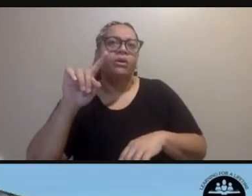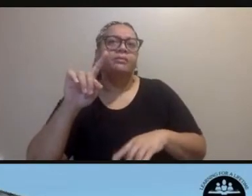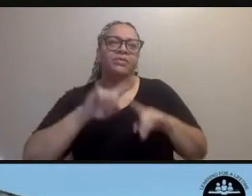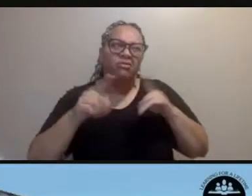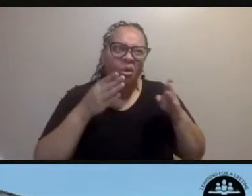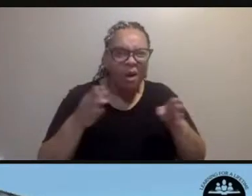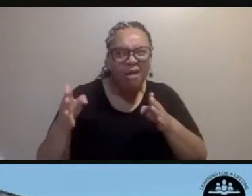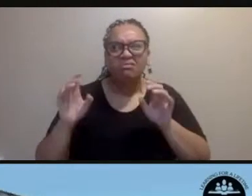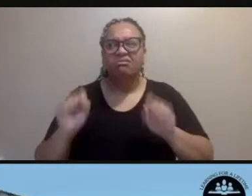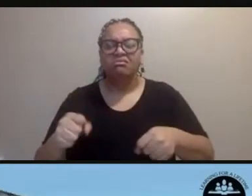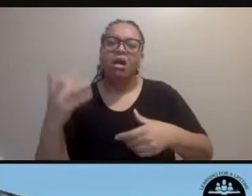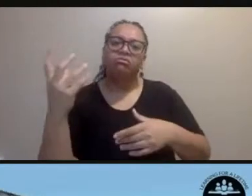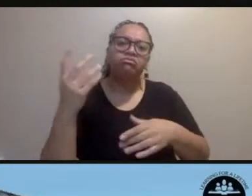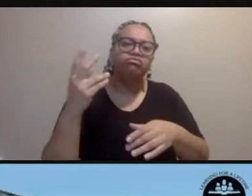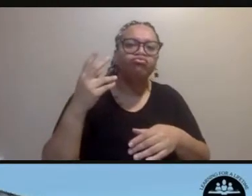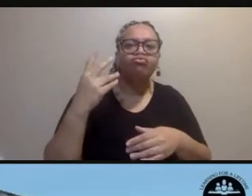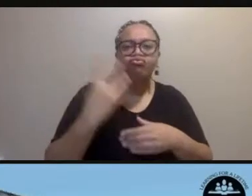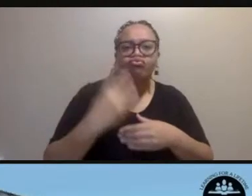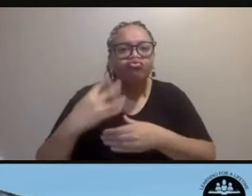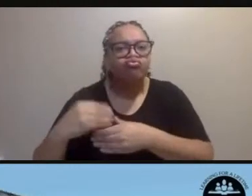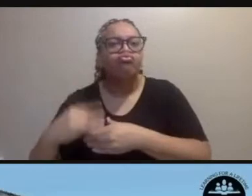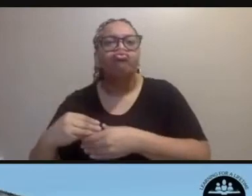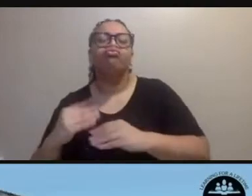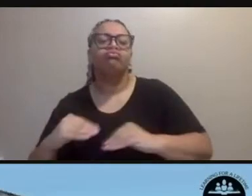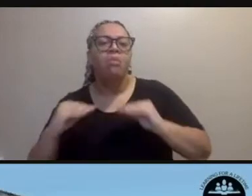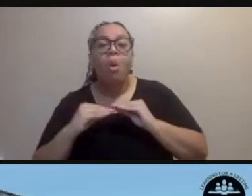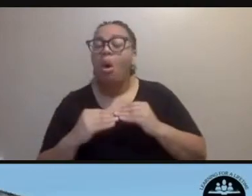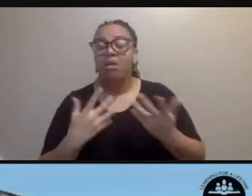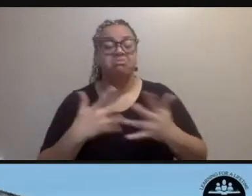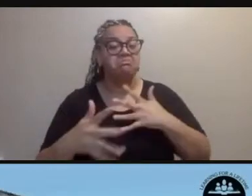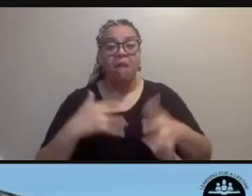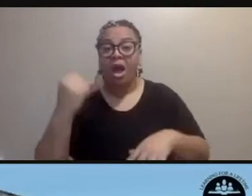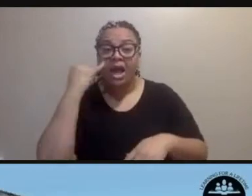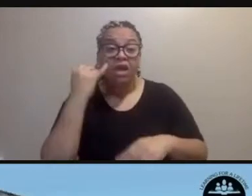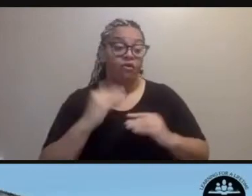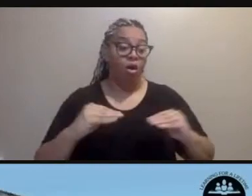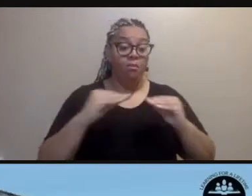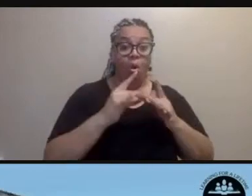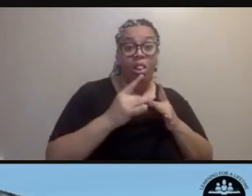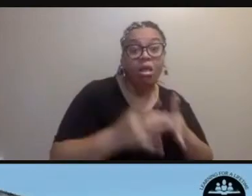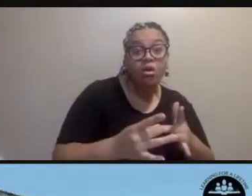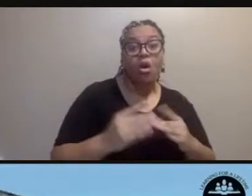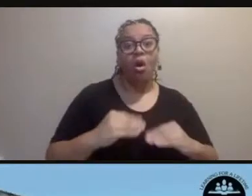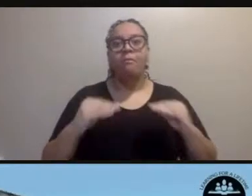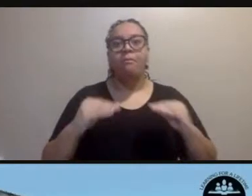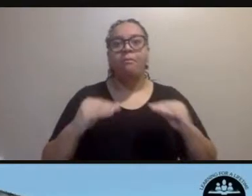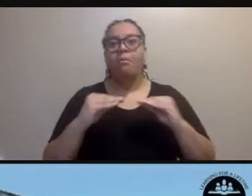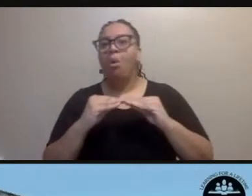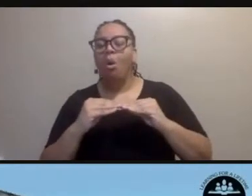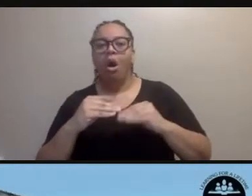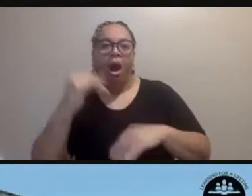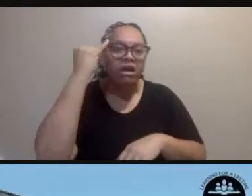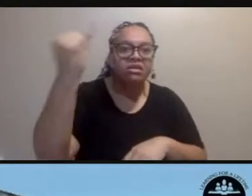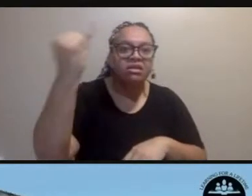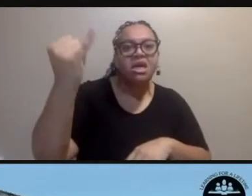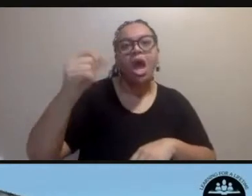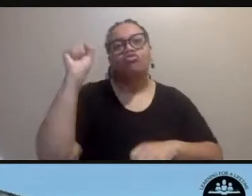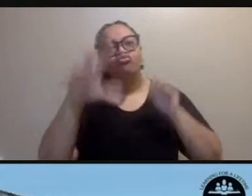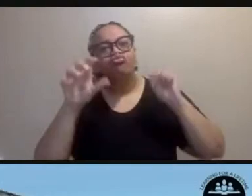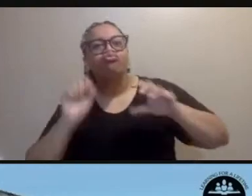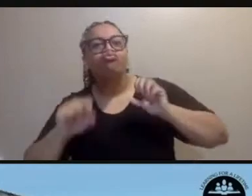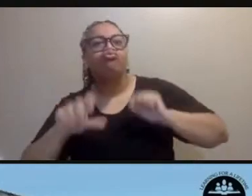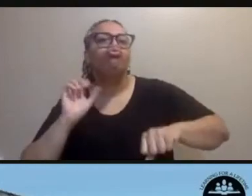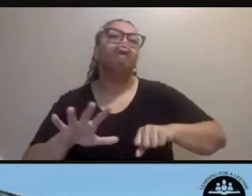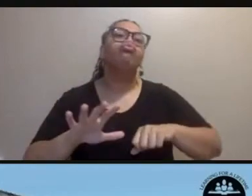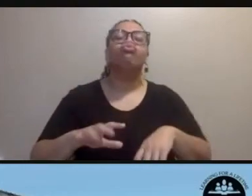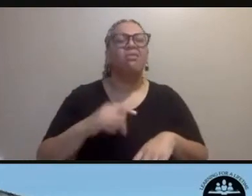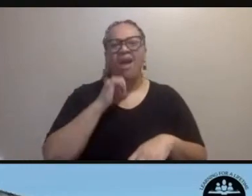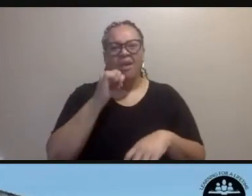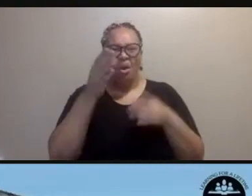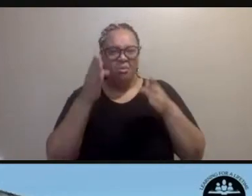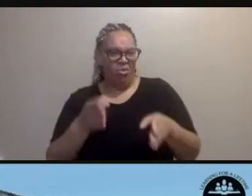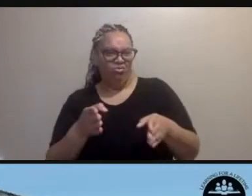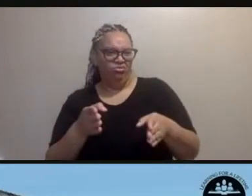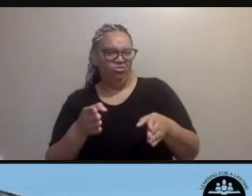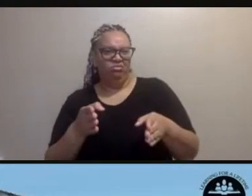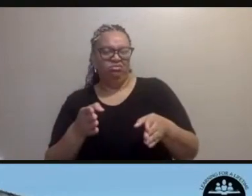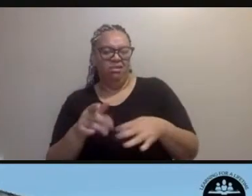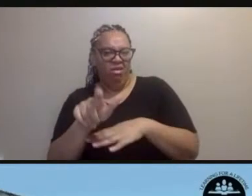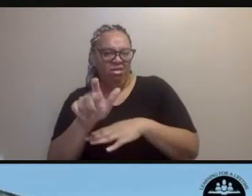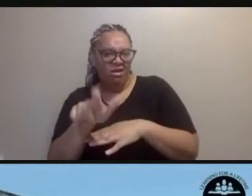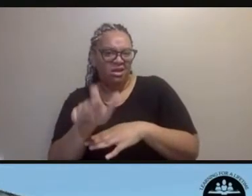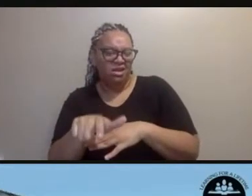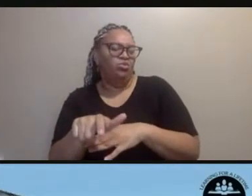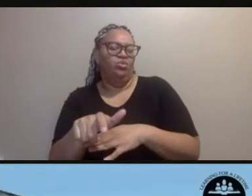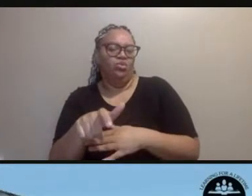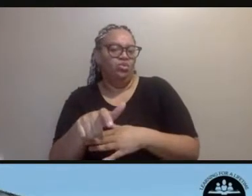I'M ALWAYS LOOKING FOR A WAY TO